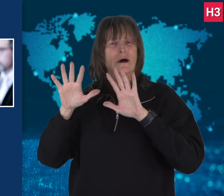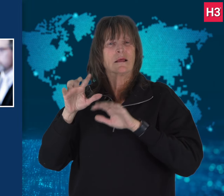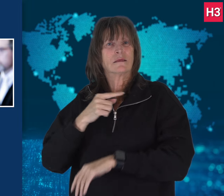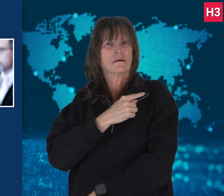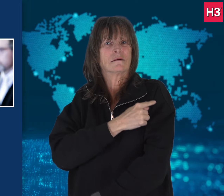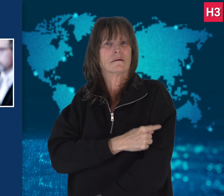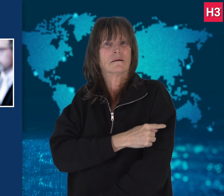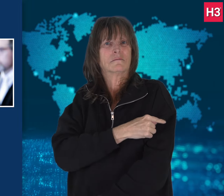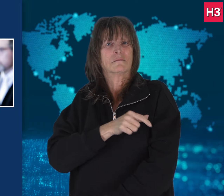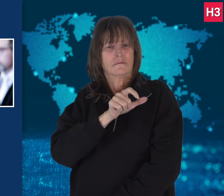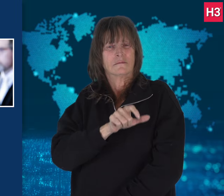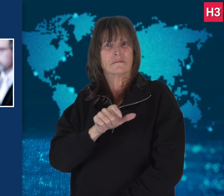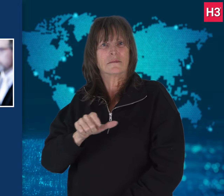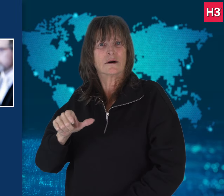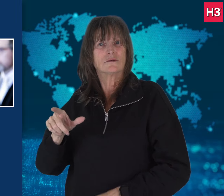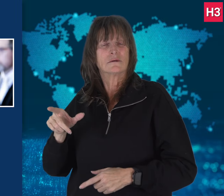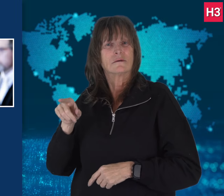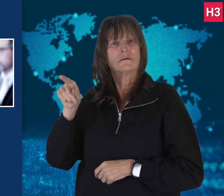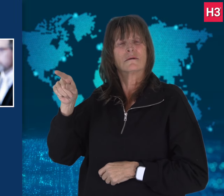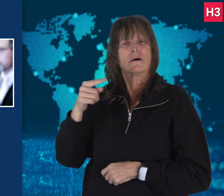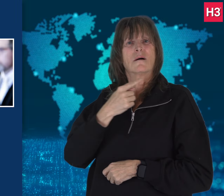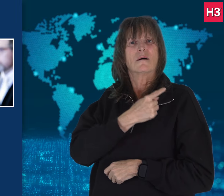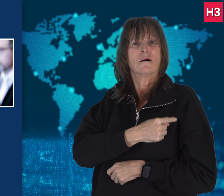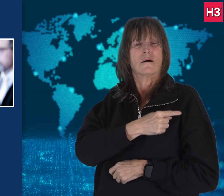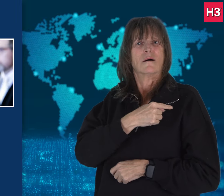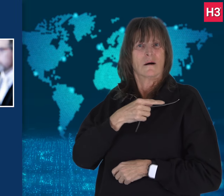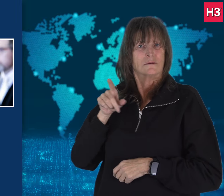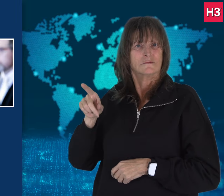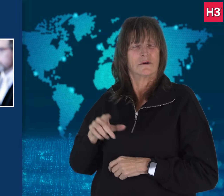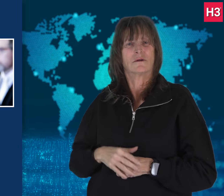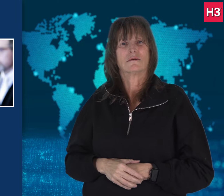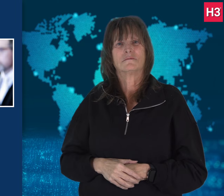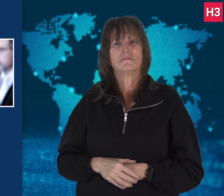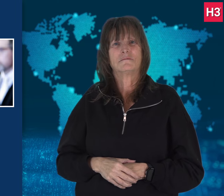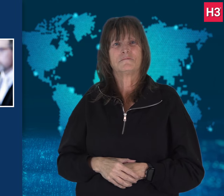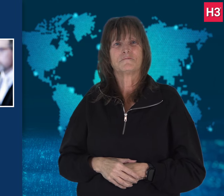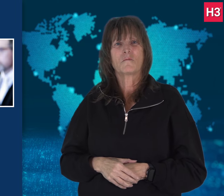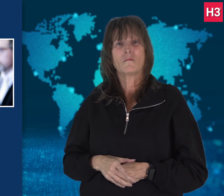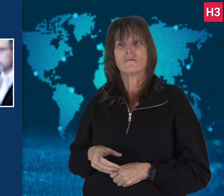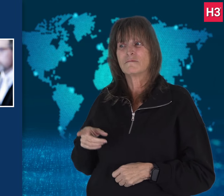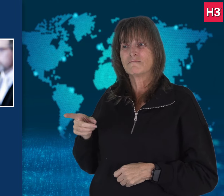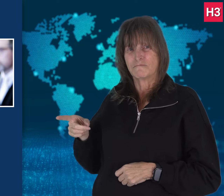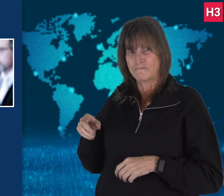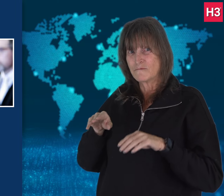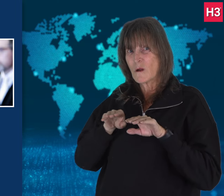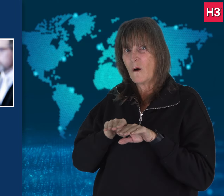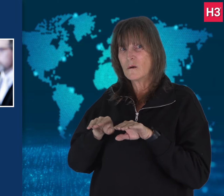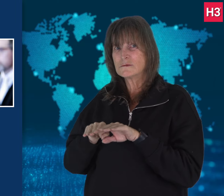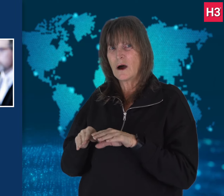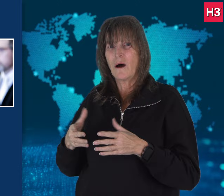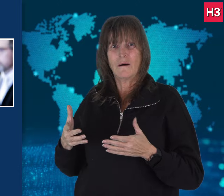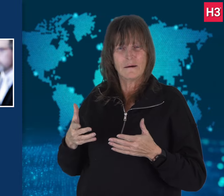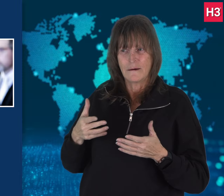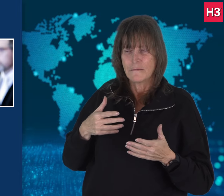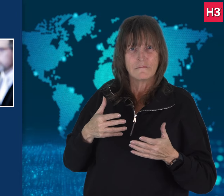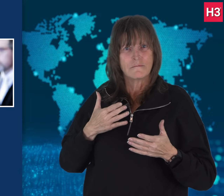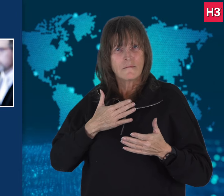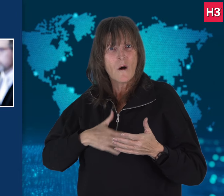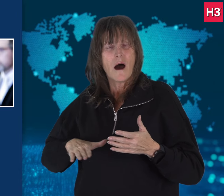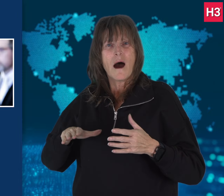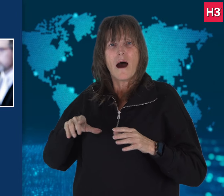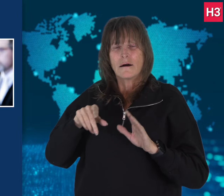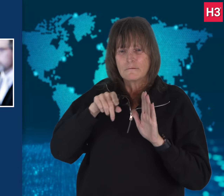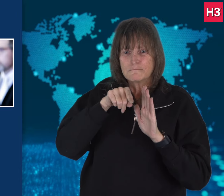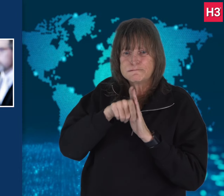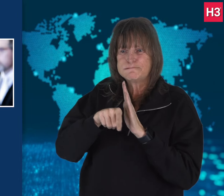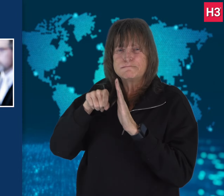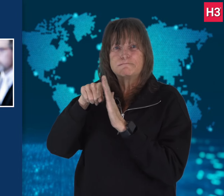at a hospital. He also tried to kill 27 more. The nurse’s name has